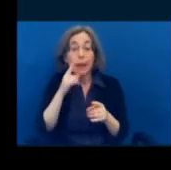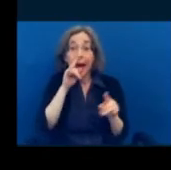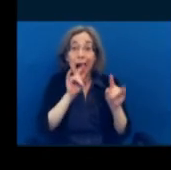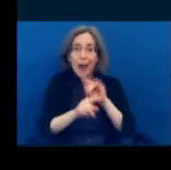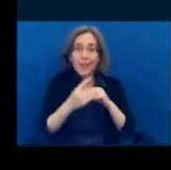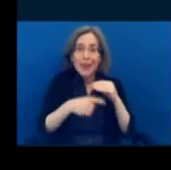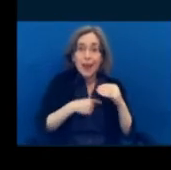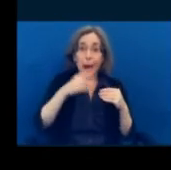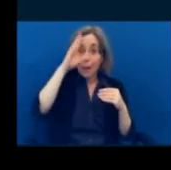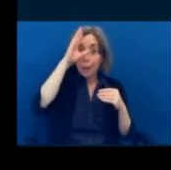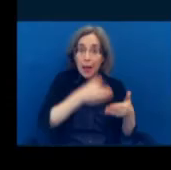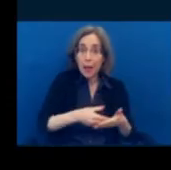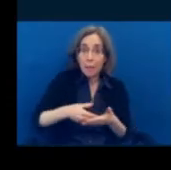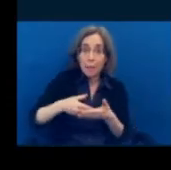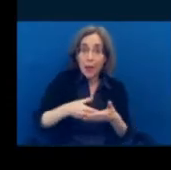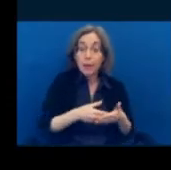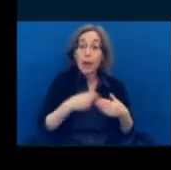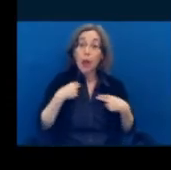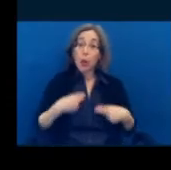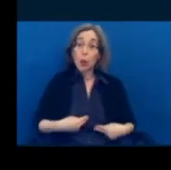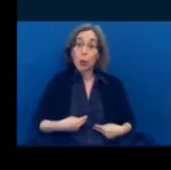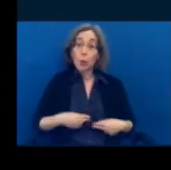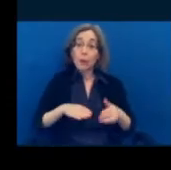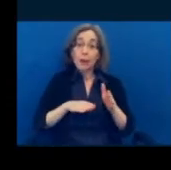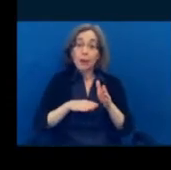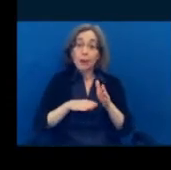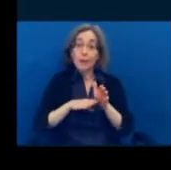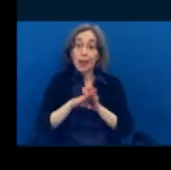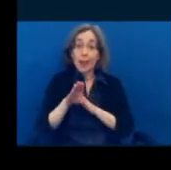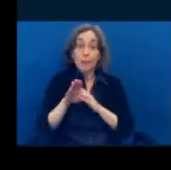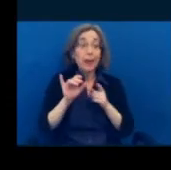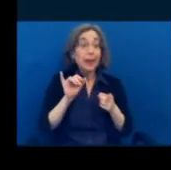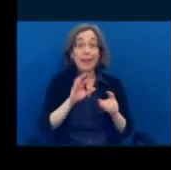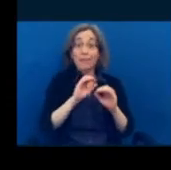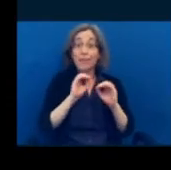FOUND OF BABIES, WHILE THESE AREN'T PLEASANT THE FEMALE